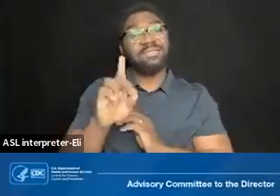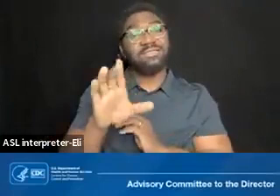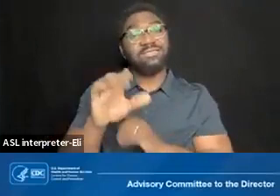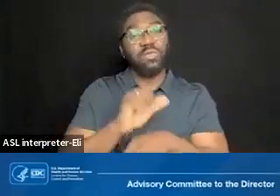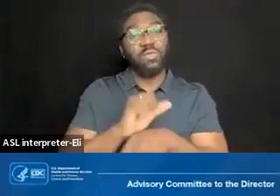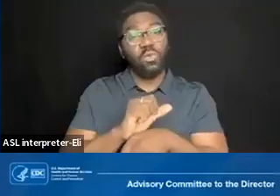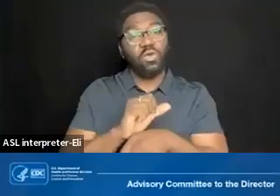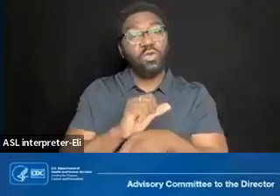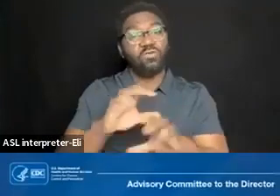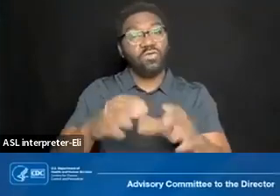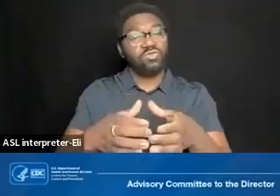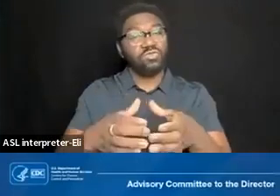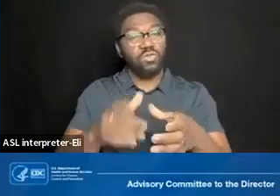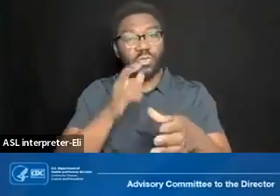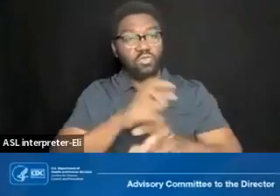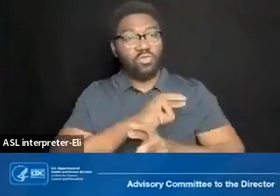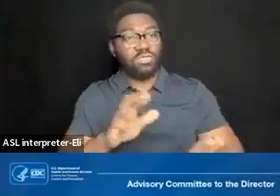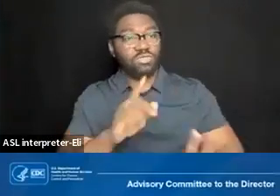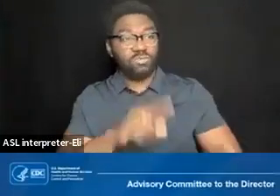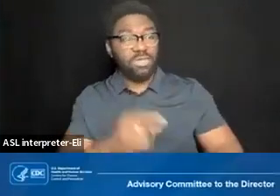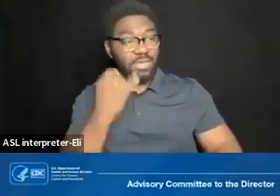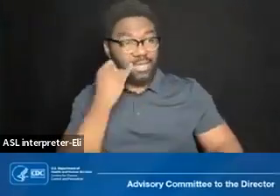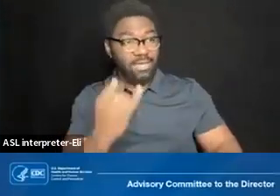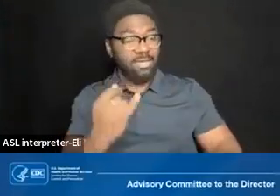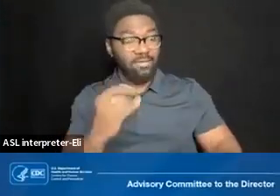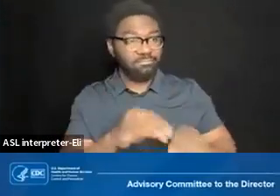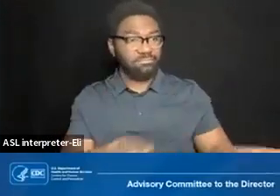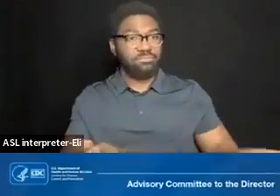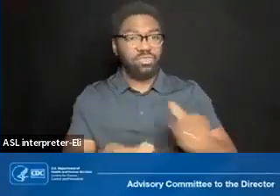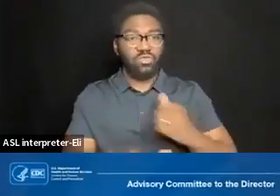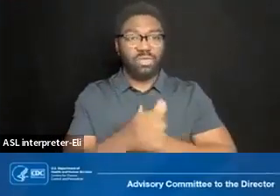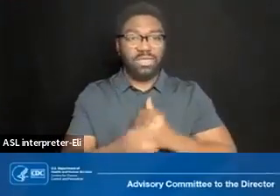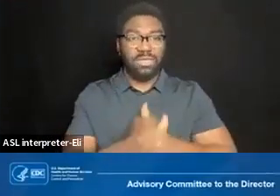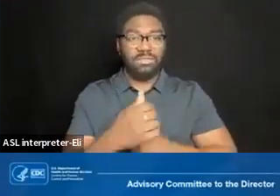to future public health threats? And promote result-based partnerships?